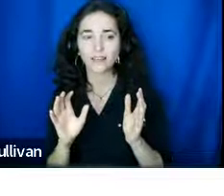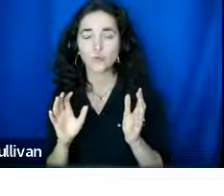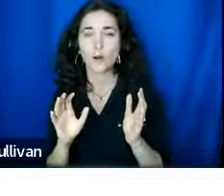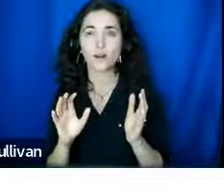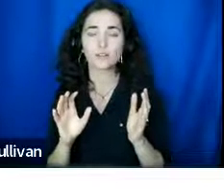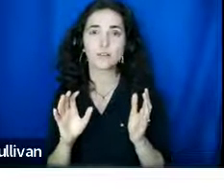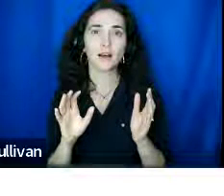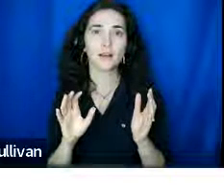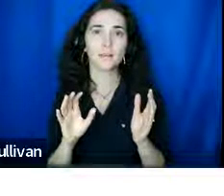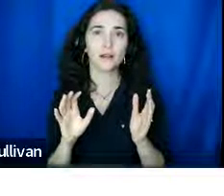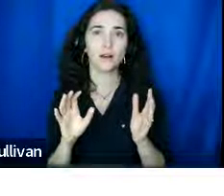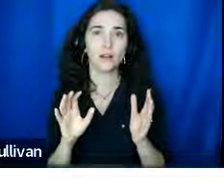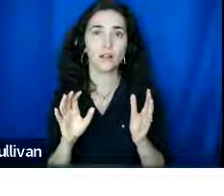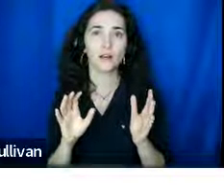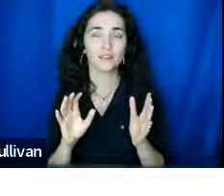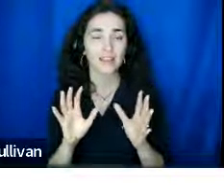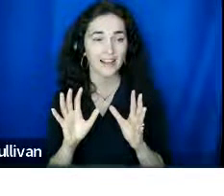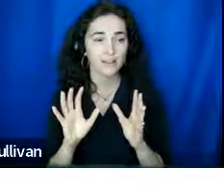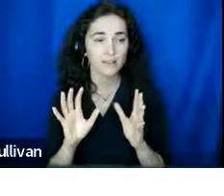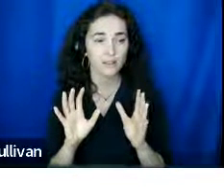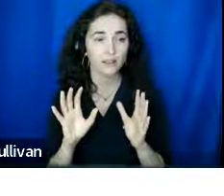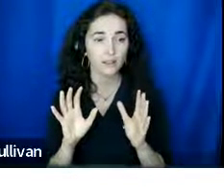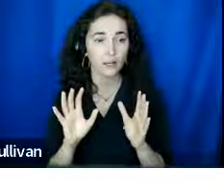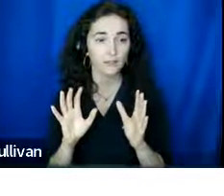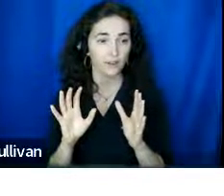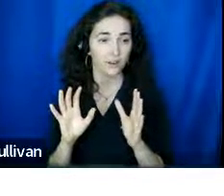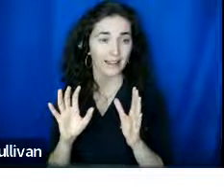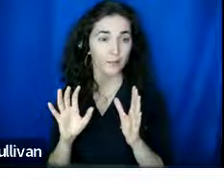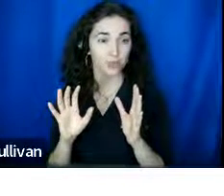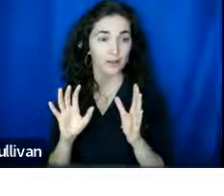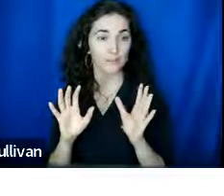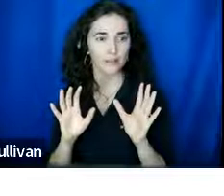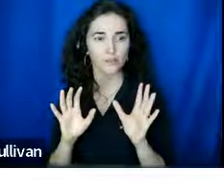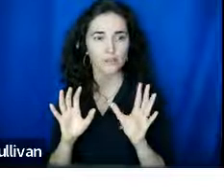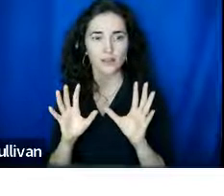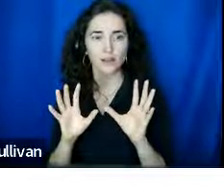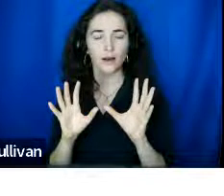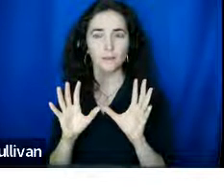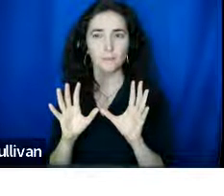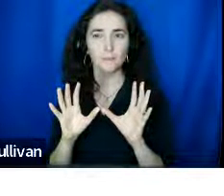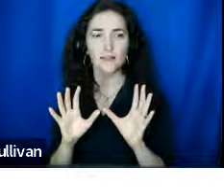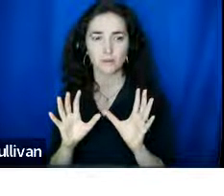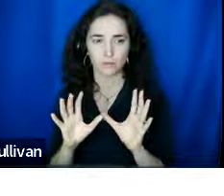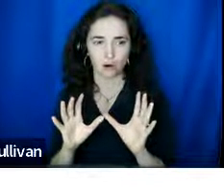And that's where sometimes a lot of classes and a lot of language learning methods miss the mark.